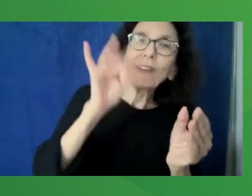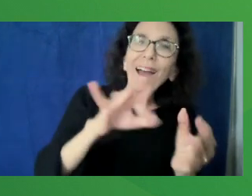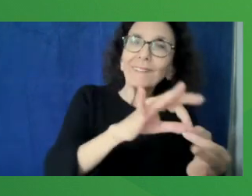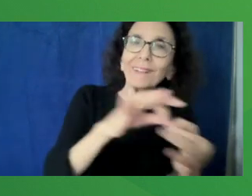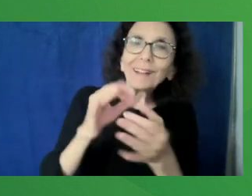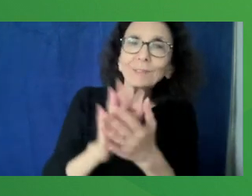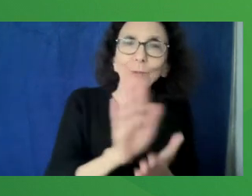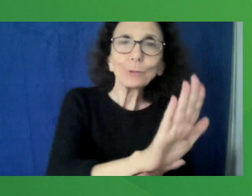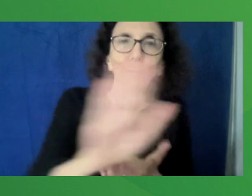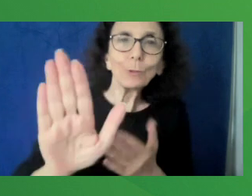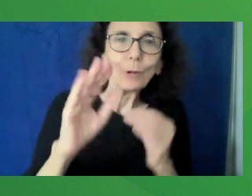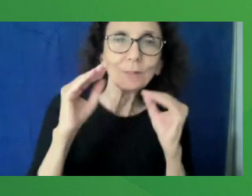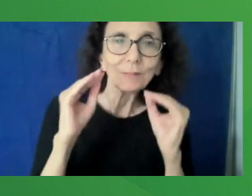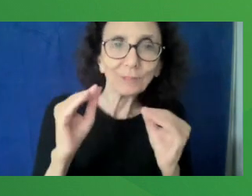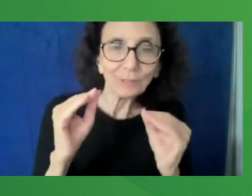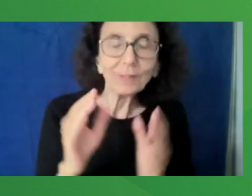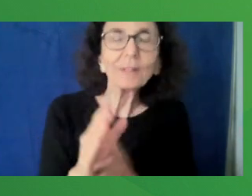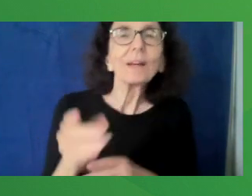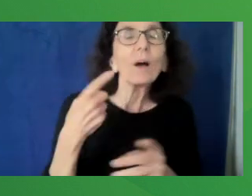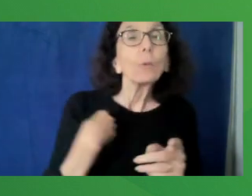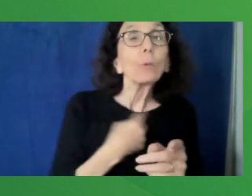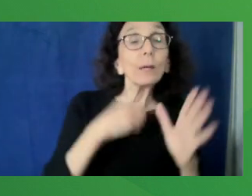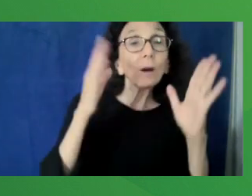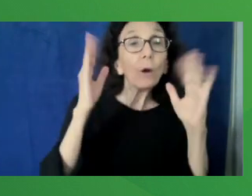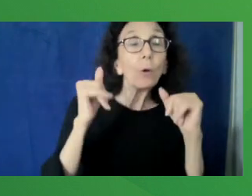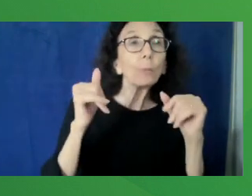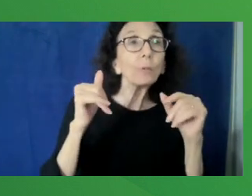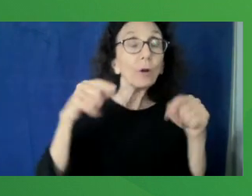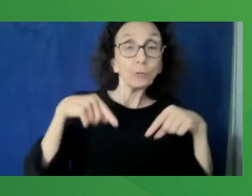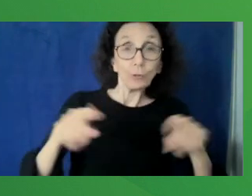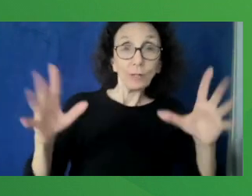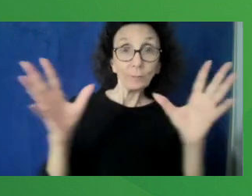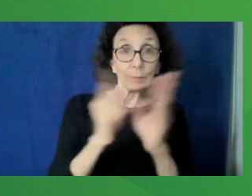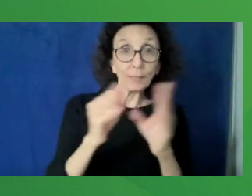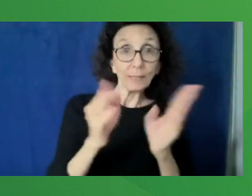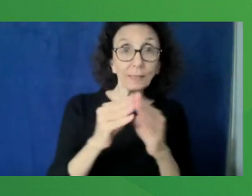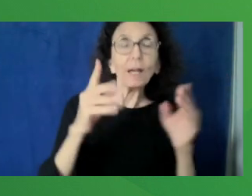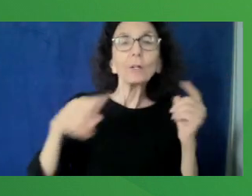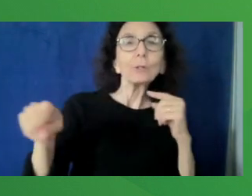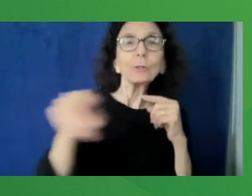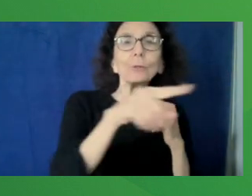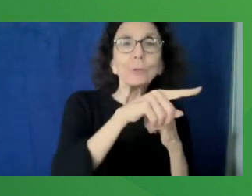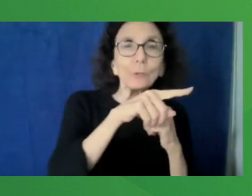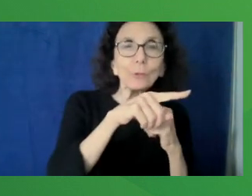And we're hoping that through this entire session, you become more comfortable and